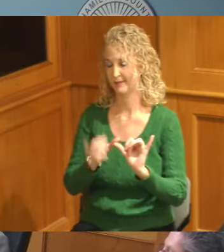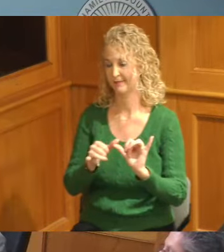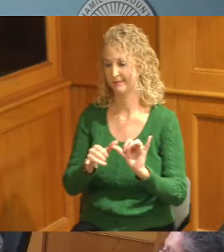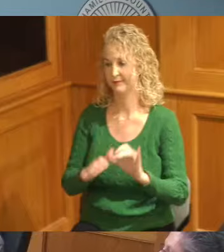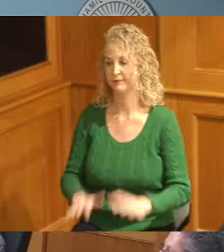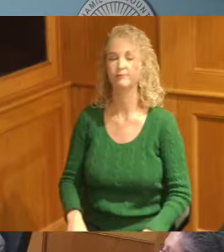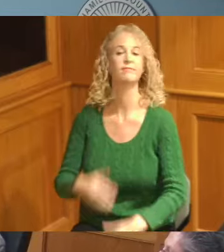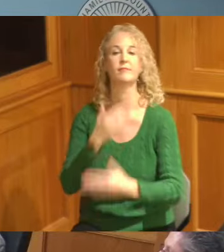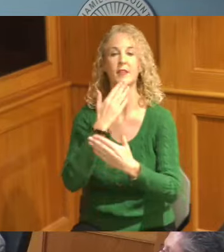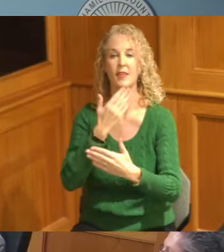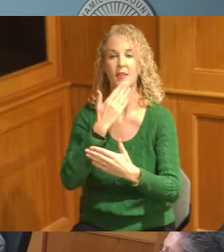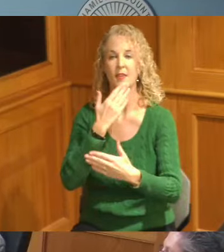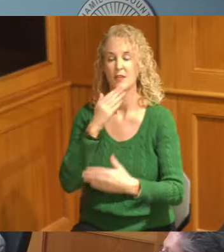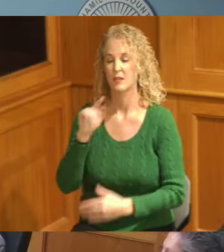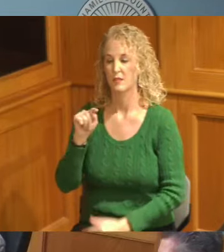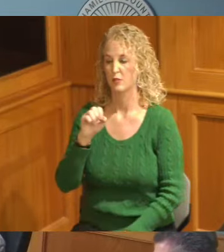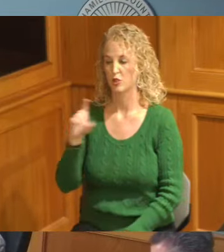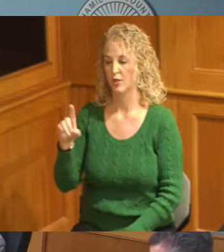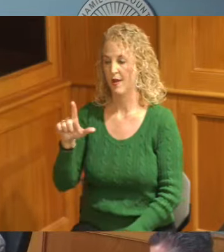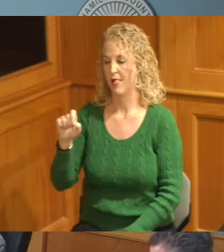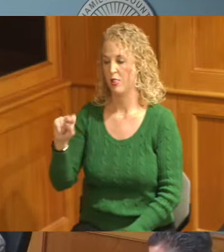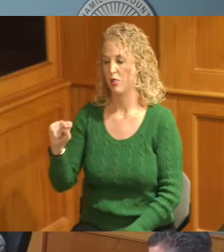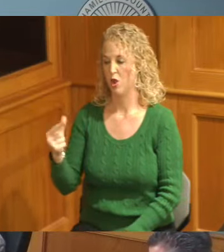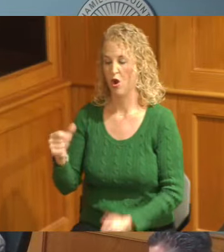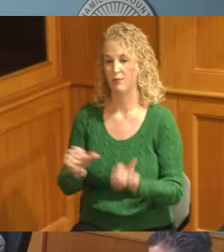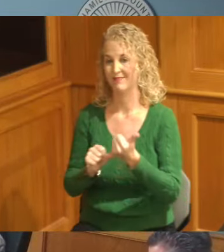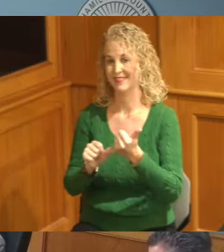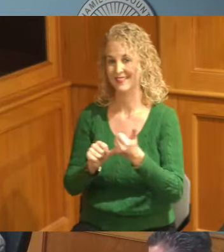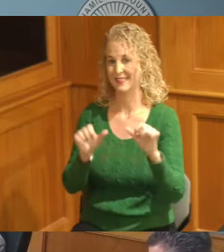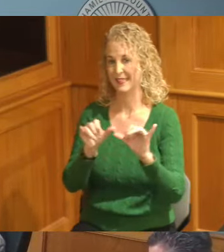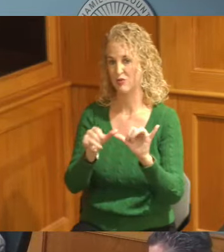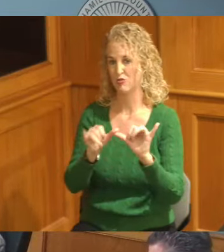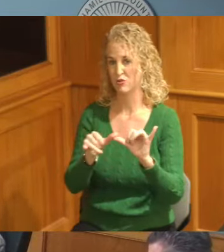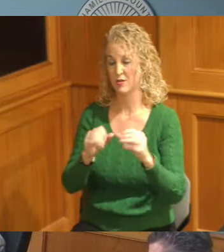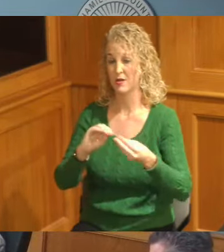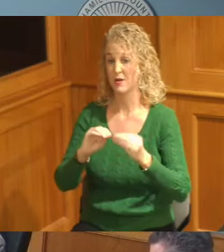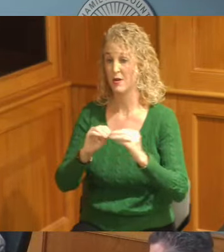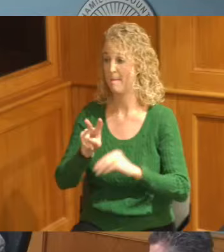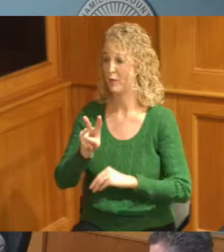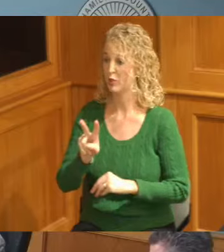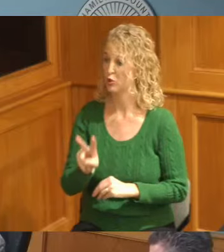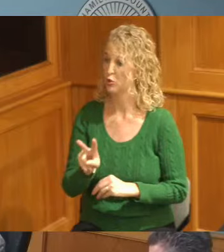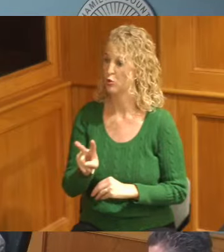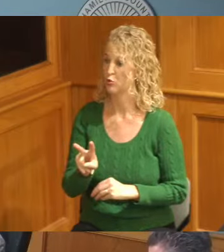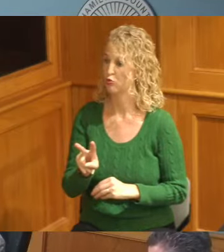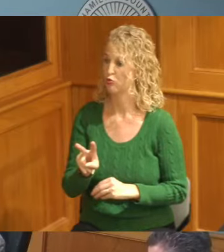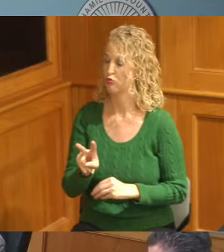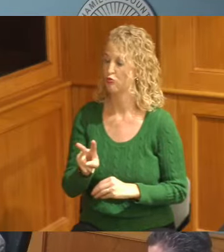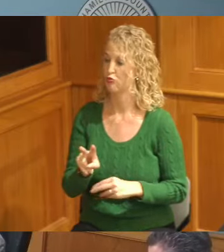Thank you, Commissioners. Todd Long, Chief Deputy Engineer. item number two refers to some progress